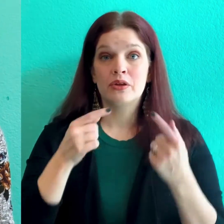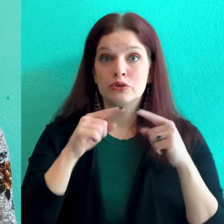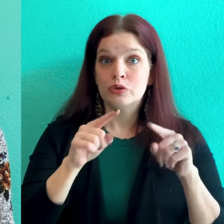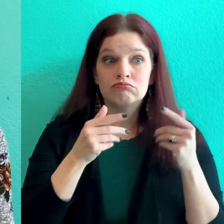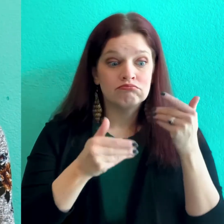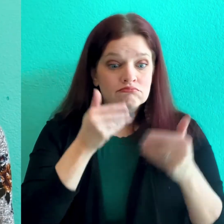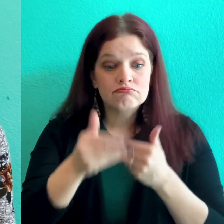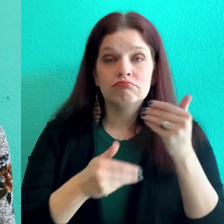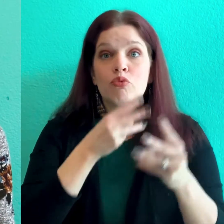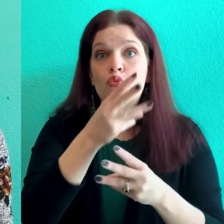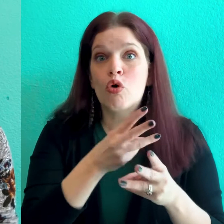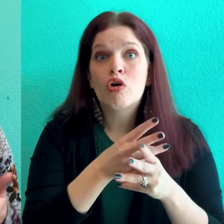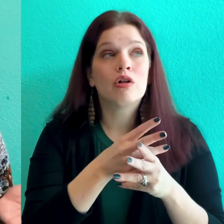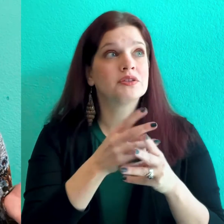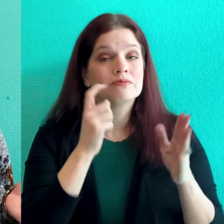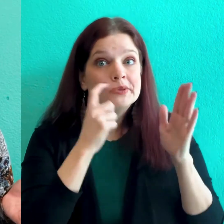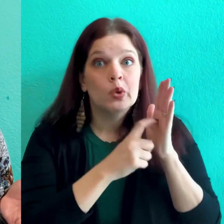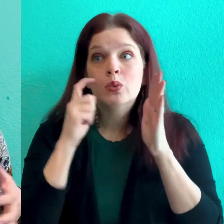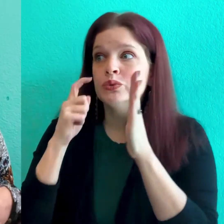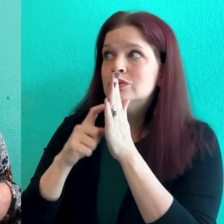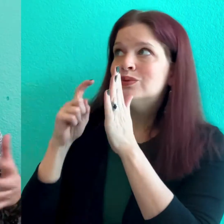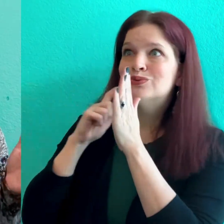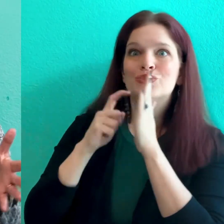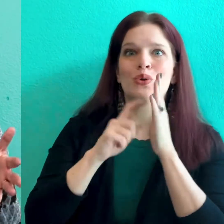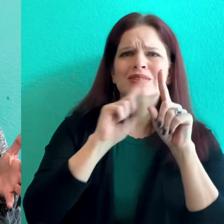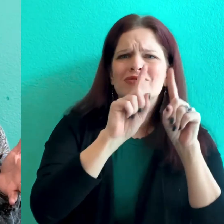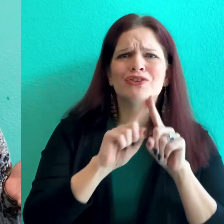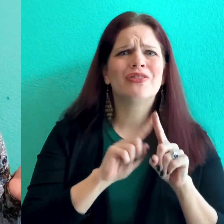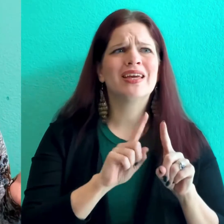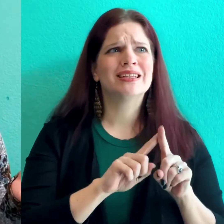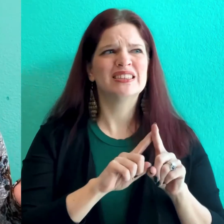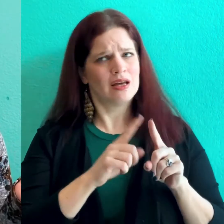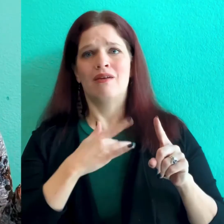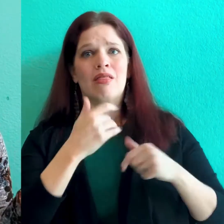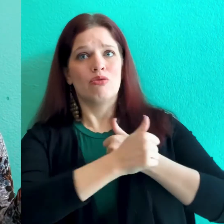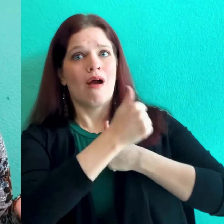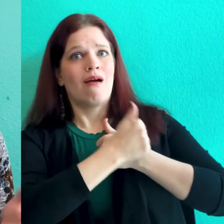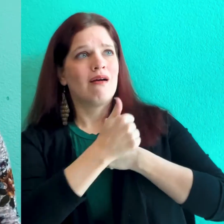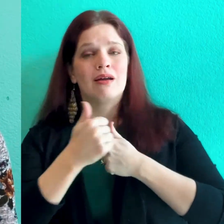One thing we know about our brains is that as we move through the world, we are paying attention to certain stimuli that we see around us.